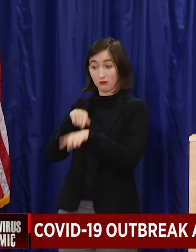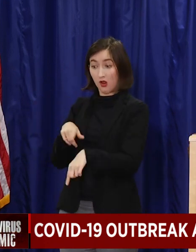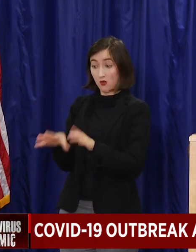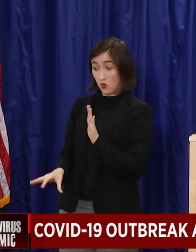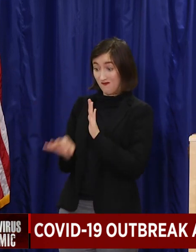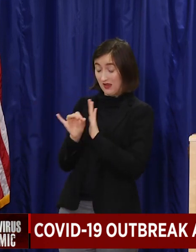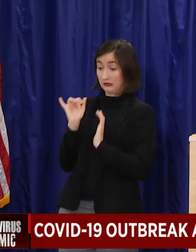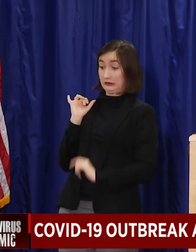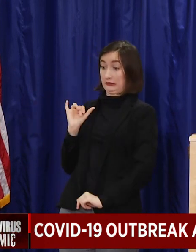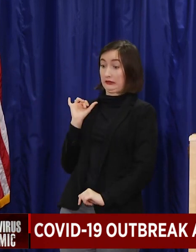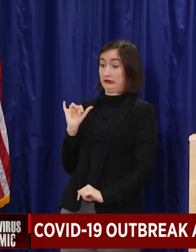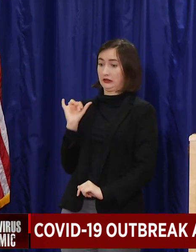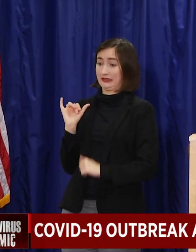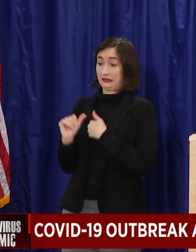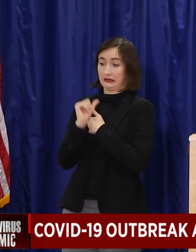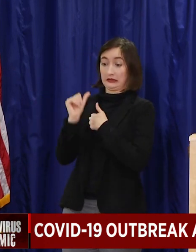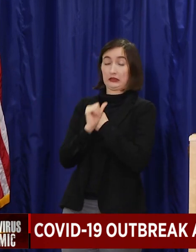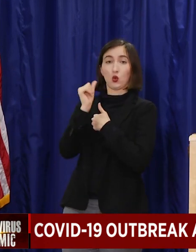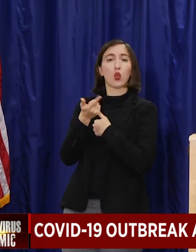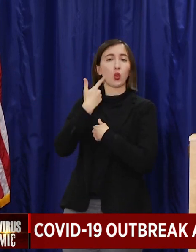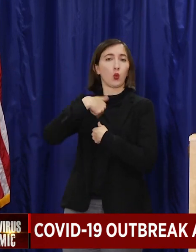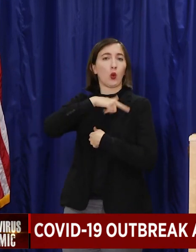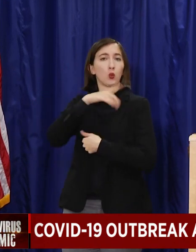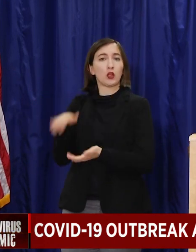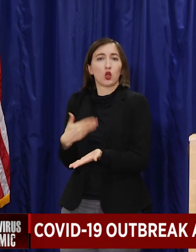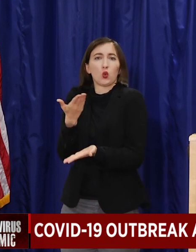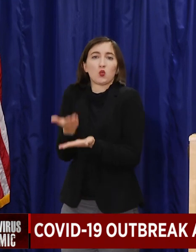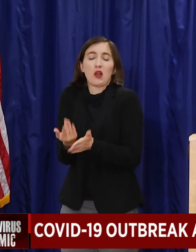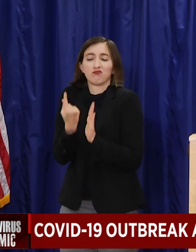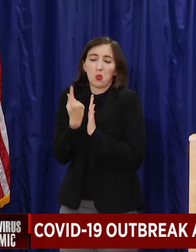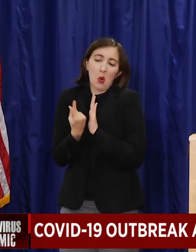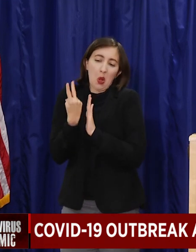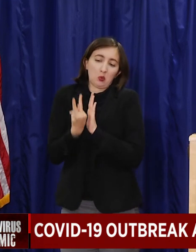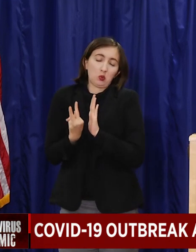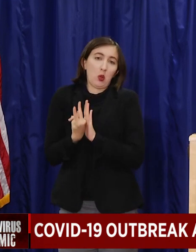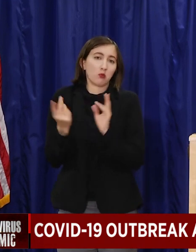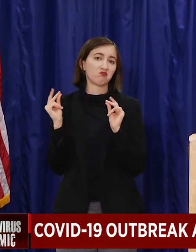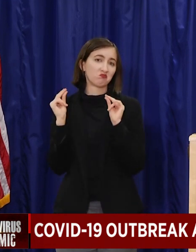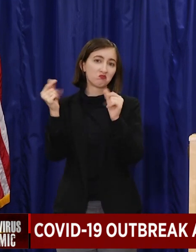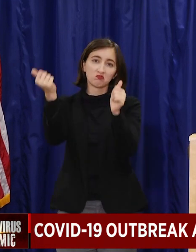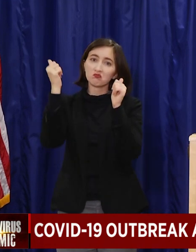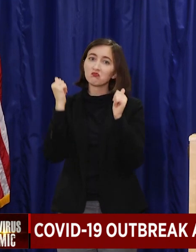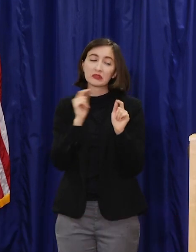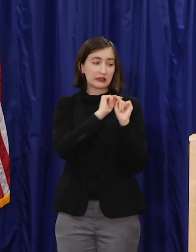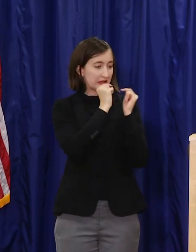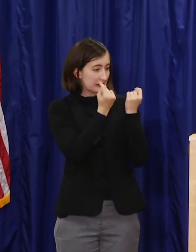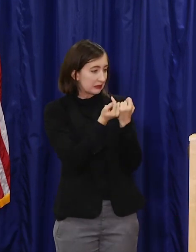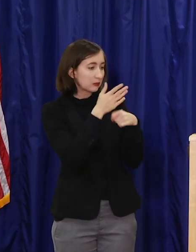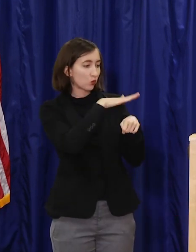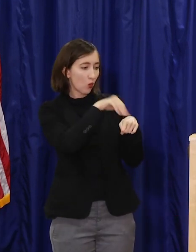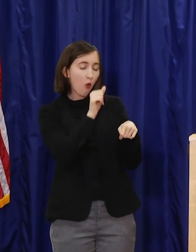OPERATIONS CENTER. >> RIGHT NOW WE DON'T HAVE A LOT OF INFORMATION BUT THE CITY RIGHT NOW WE DON'T HAVE A LOT OF INFORMATION BUT THE CITY DID LOT OF INFORMATION BUT THE CITY DID TWEET OUT. THERE'S AN APPARENT